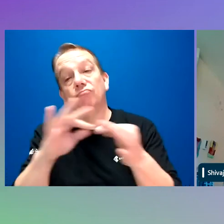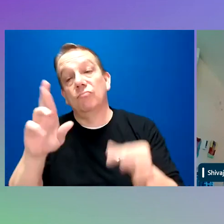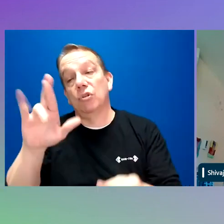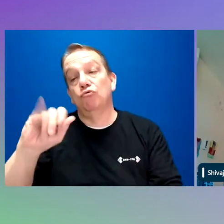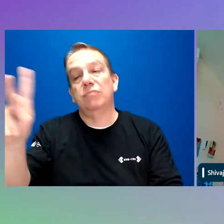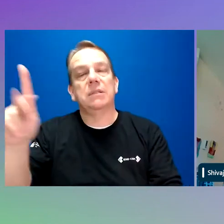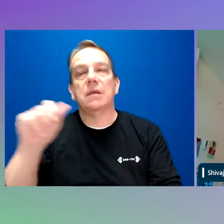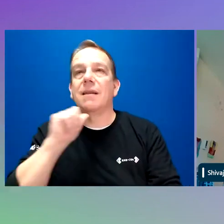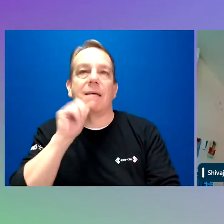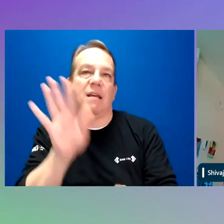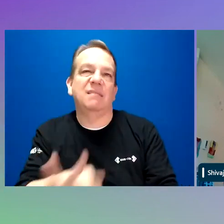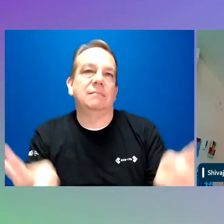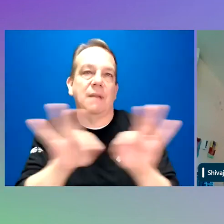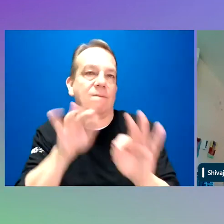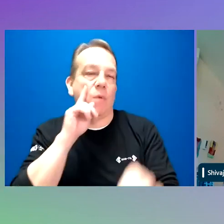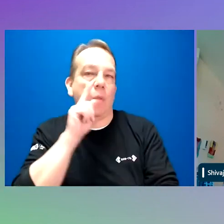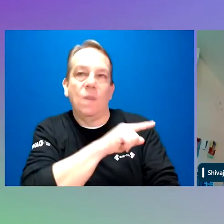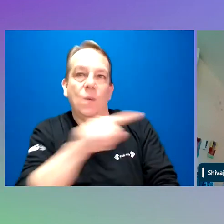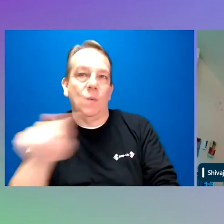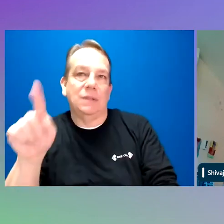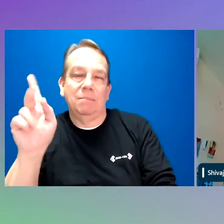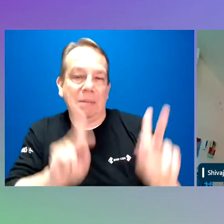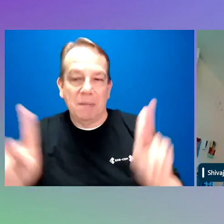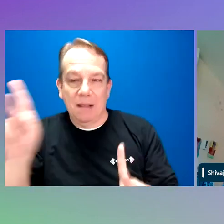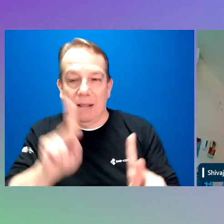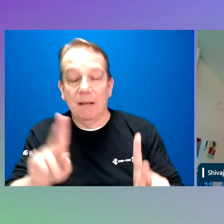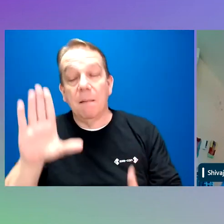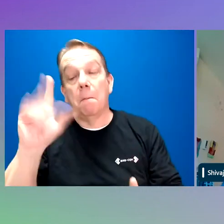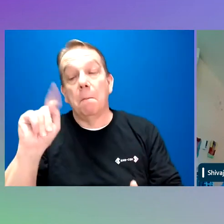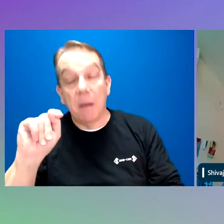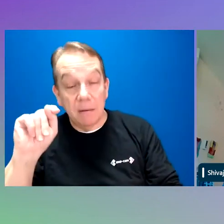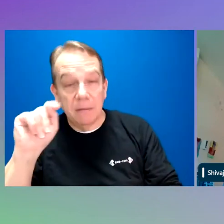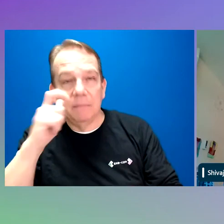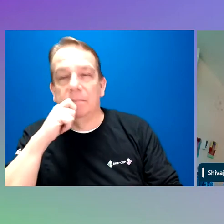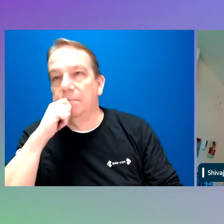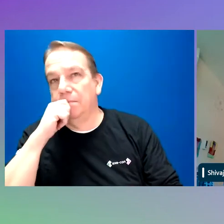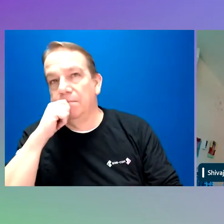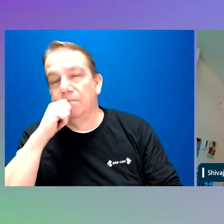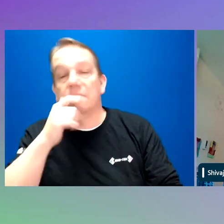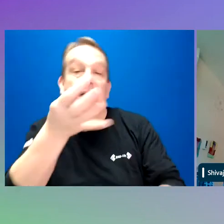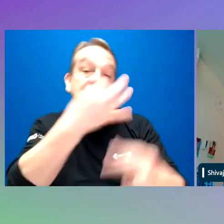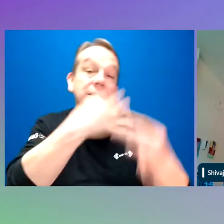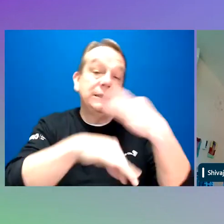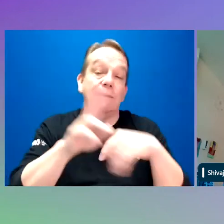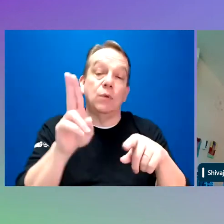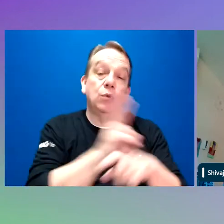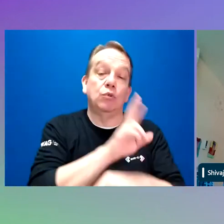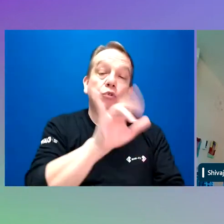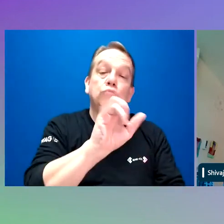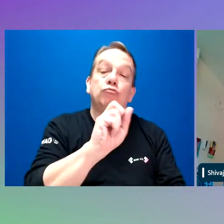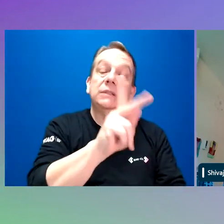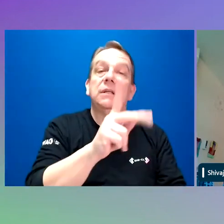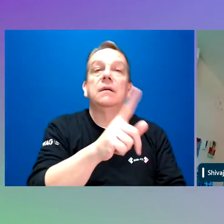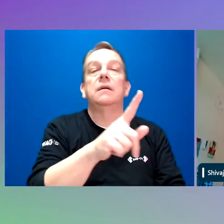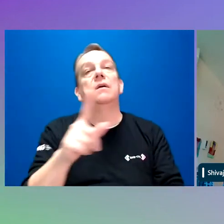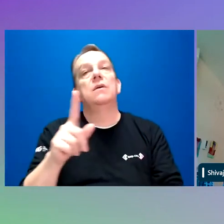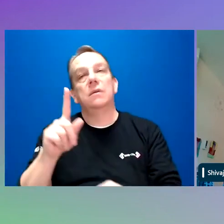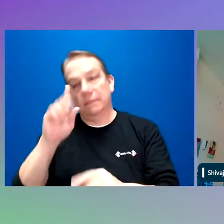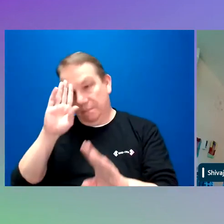However however, you could go to the value based, you could use